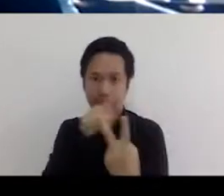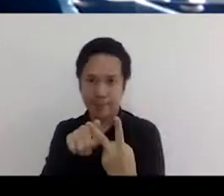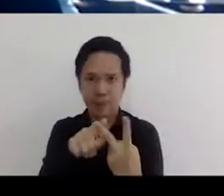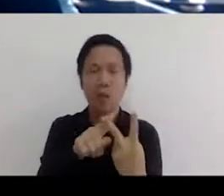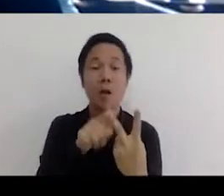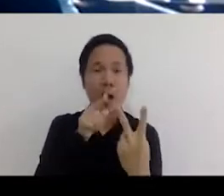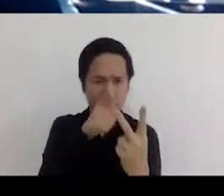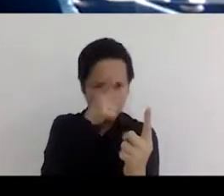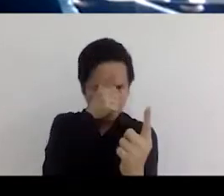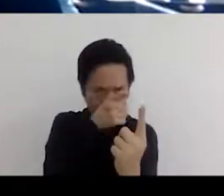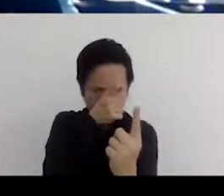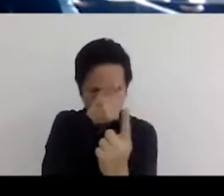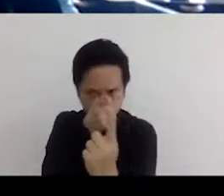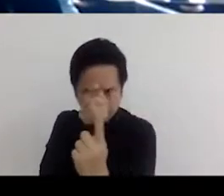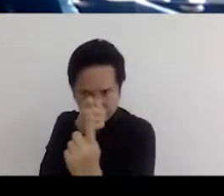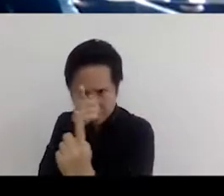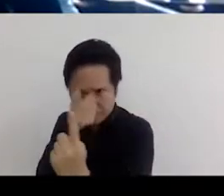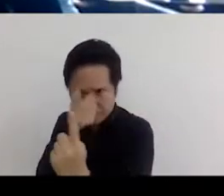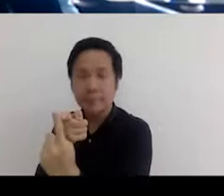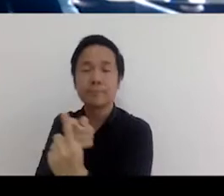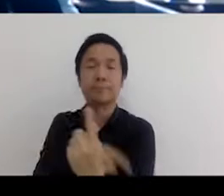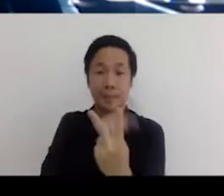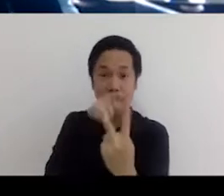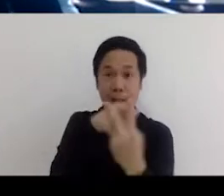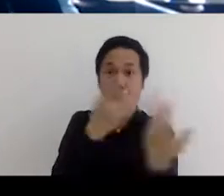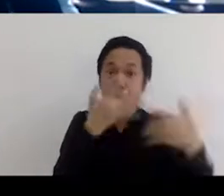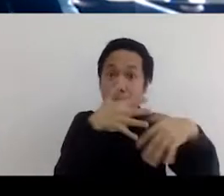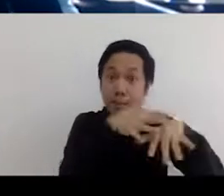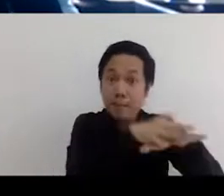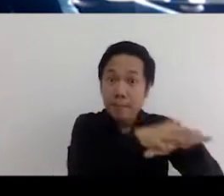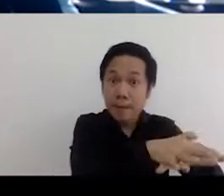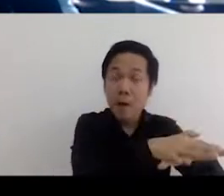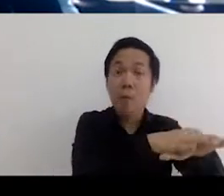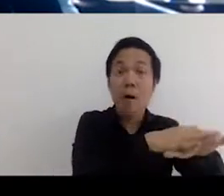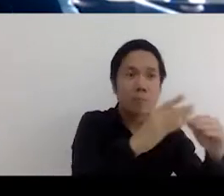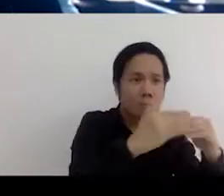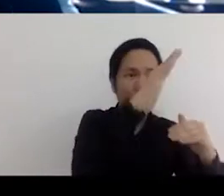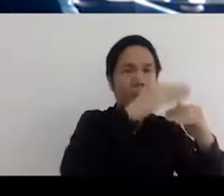gives you the possibility to really go and affect in a positive manner the life of people.